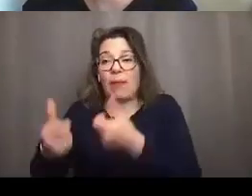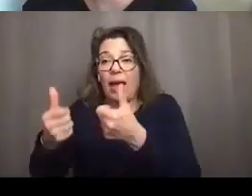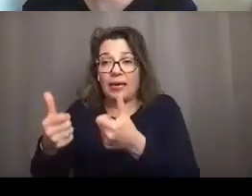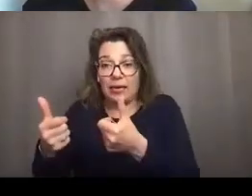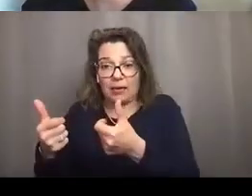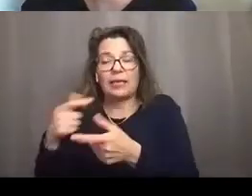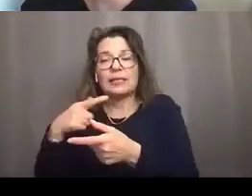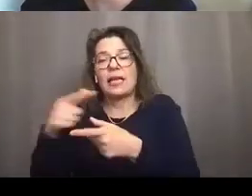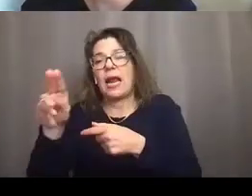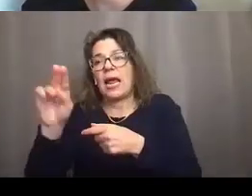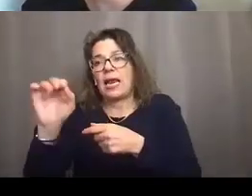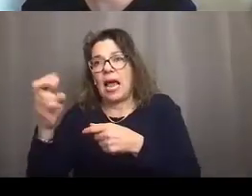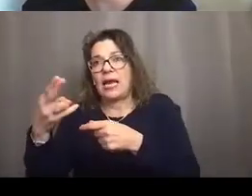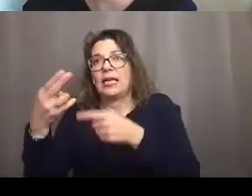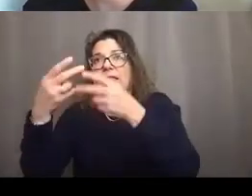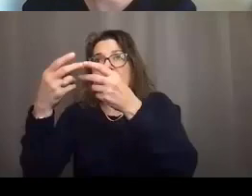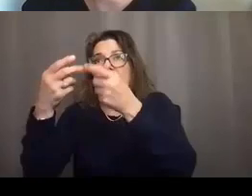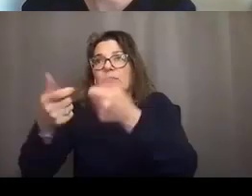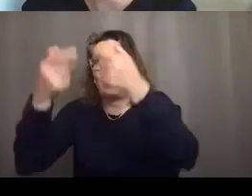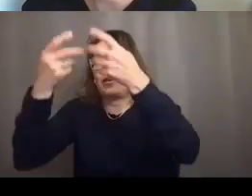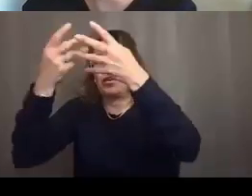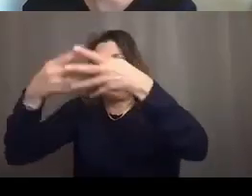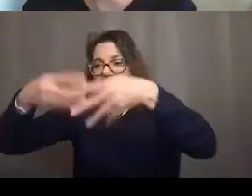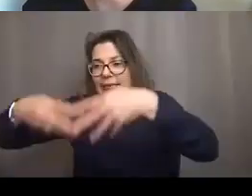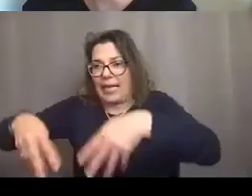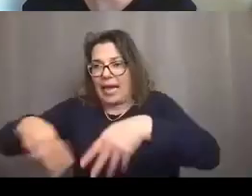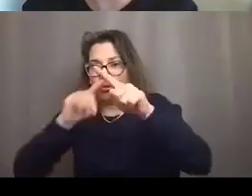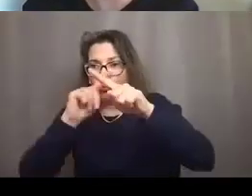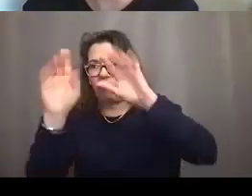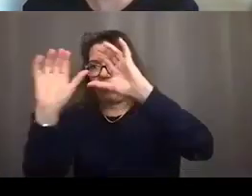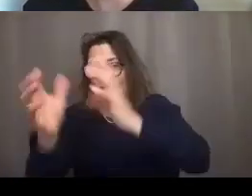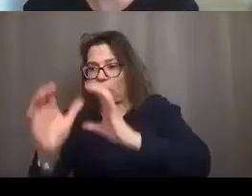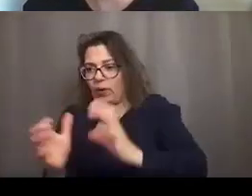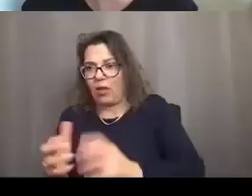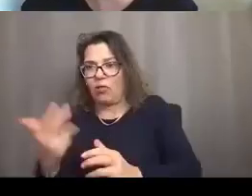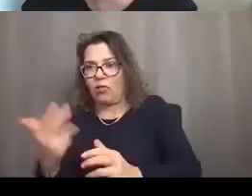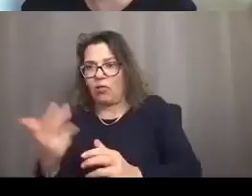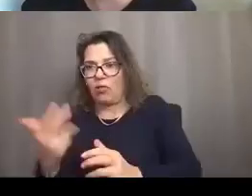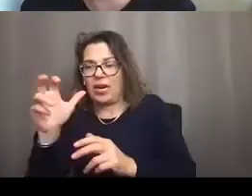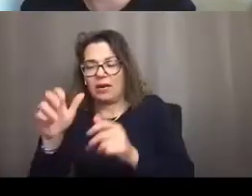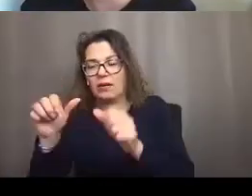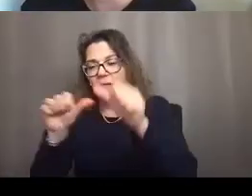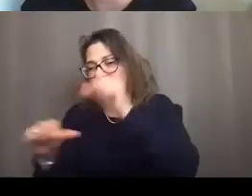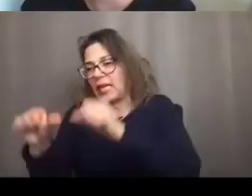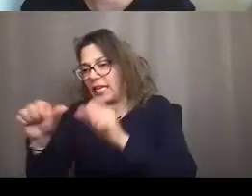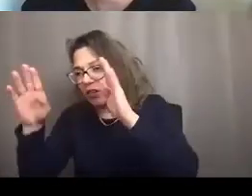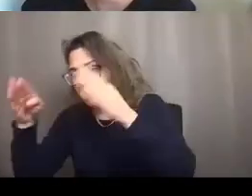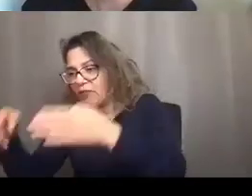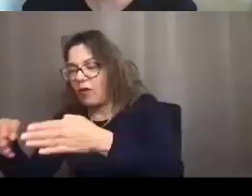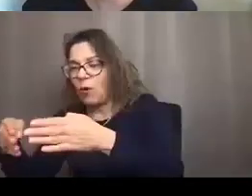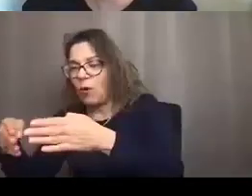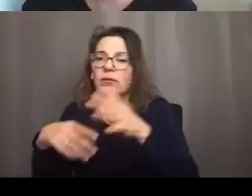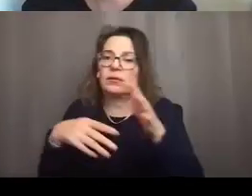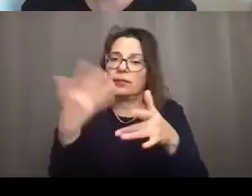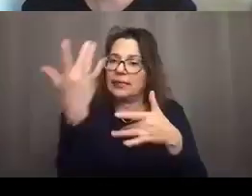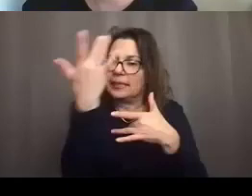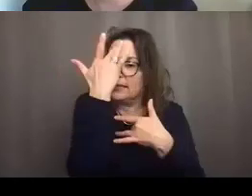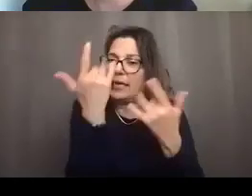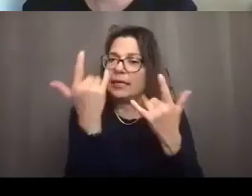its spending into roughly 300 or so categories based on scientific focus, disease, and a number of other areas,